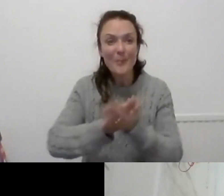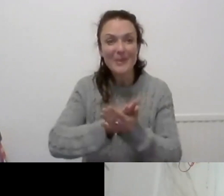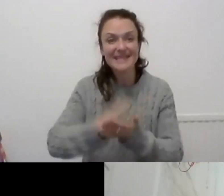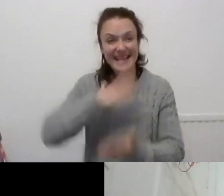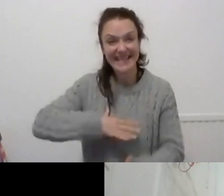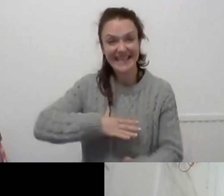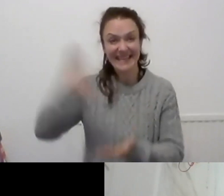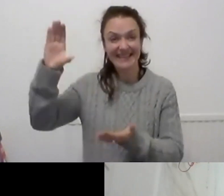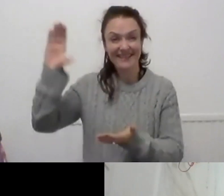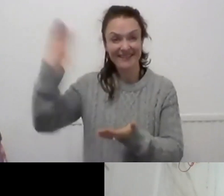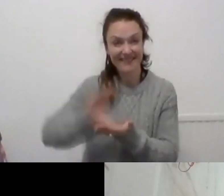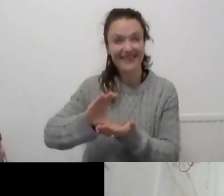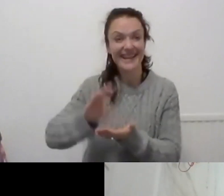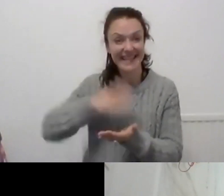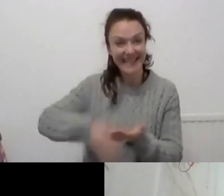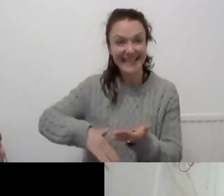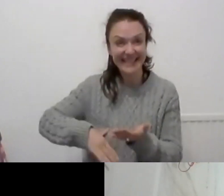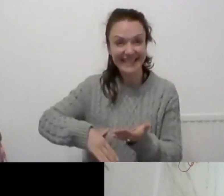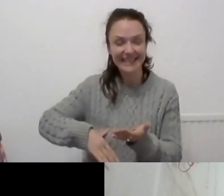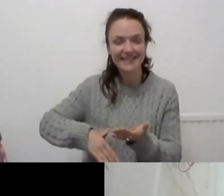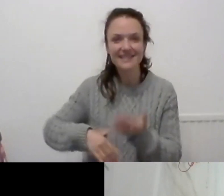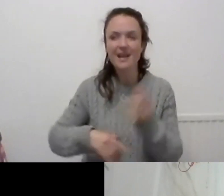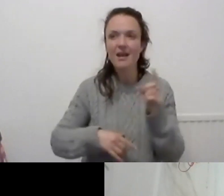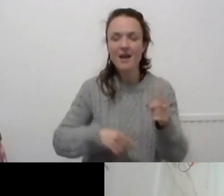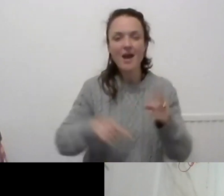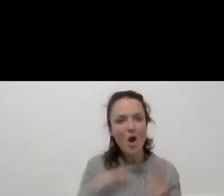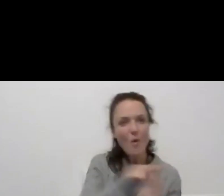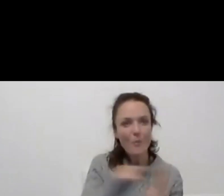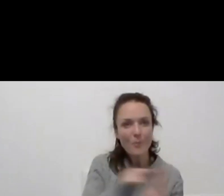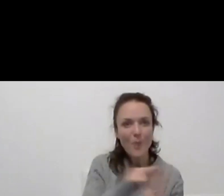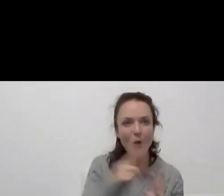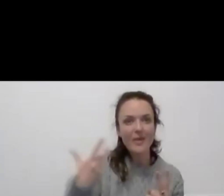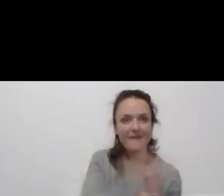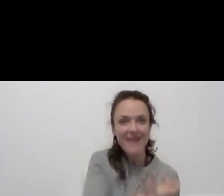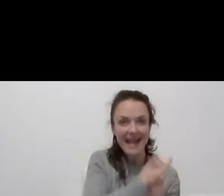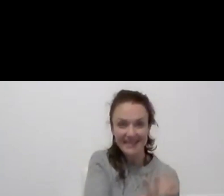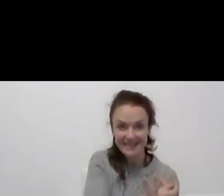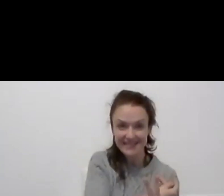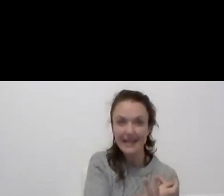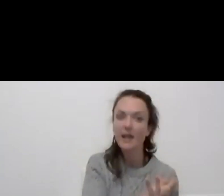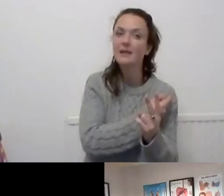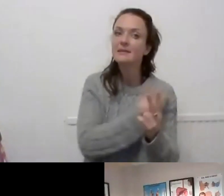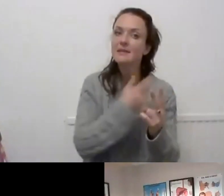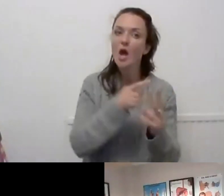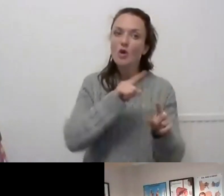but I think the Oxford and AstraZeneca vaccine are approaching a nonprofit approach to the vaccine.